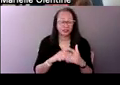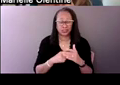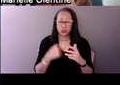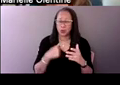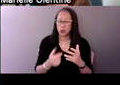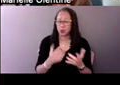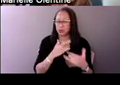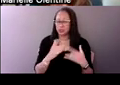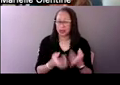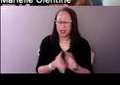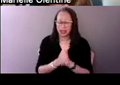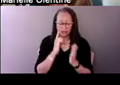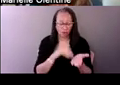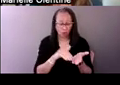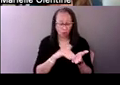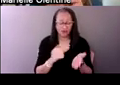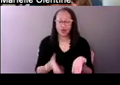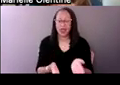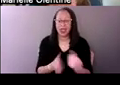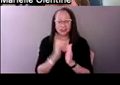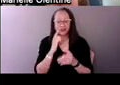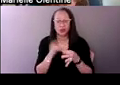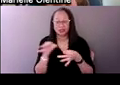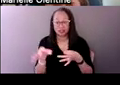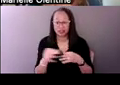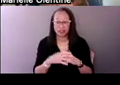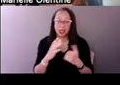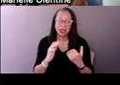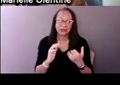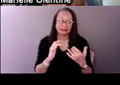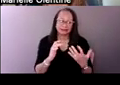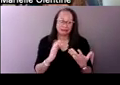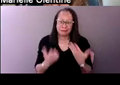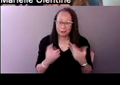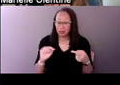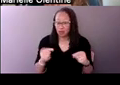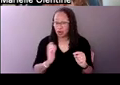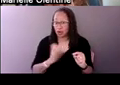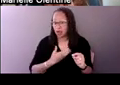distributor. Will you consider it for acquisition? Let me know if you don't want these e-mails from me